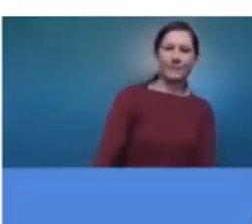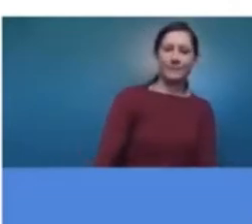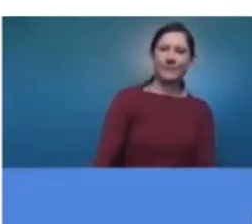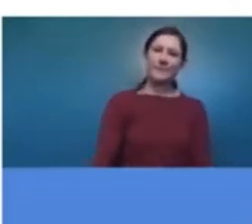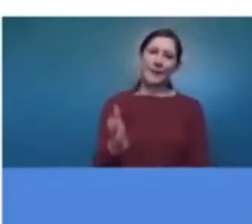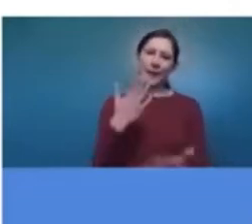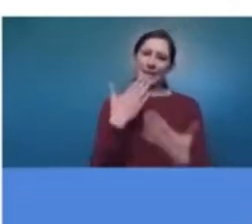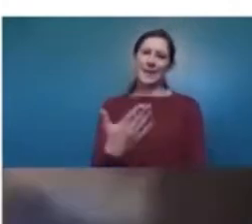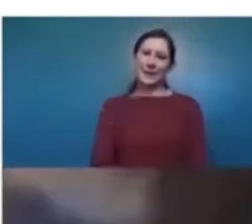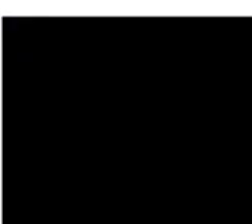Chris: Thank you.